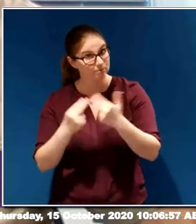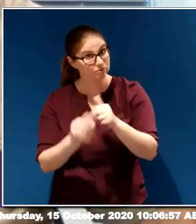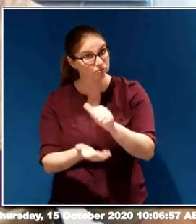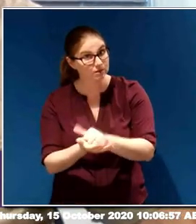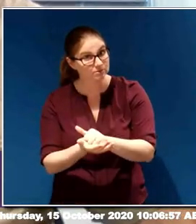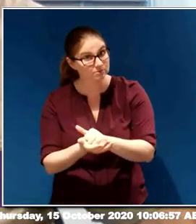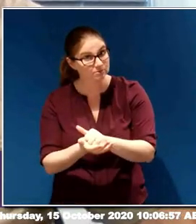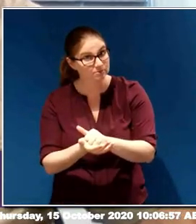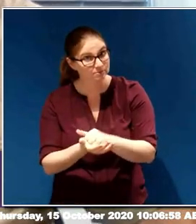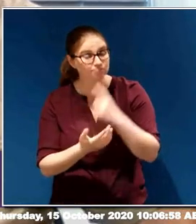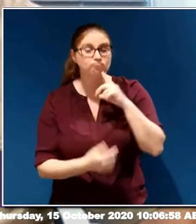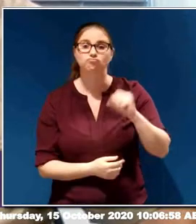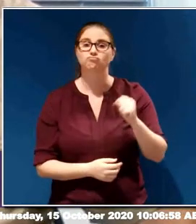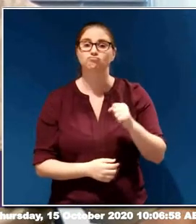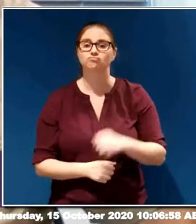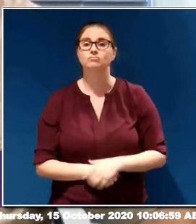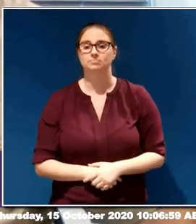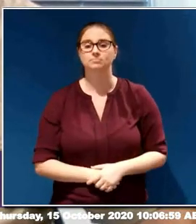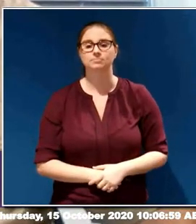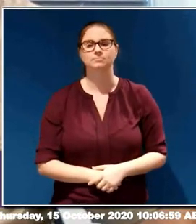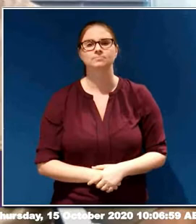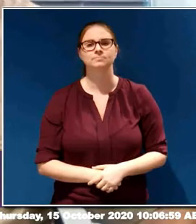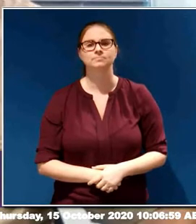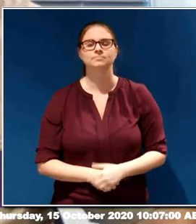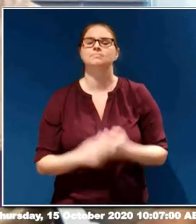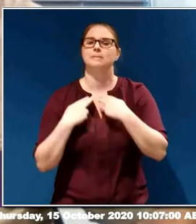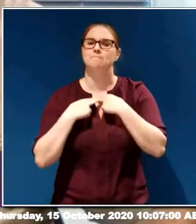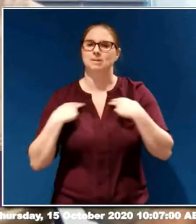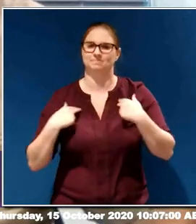Alex, tell us about your experience of education.